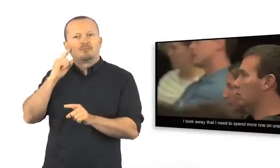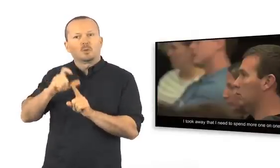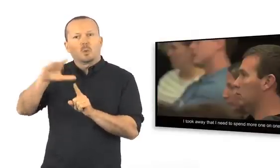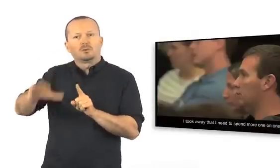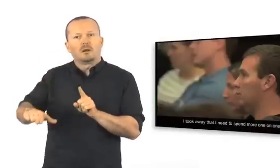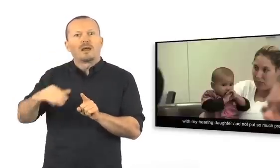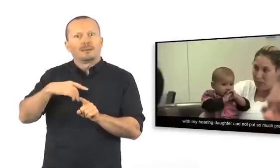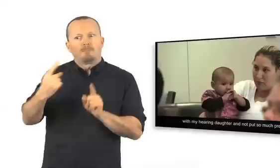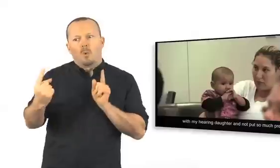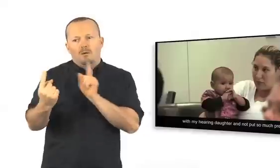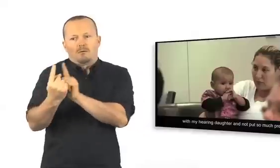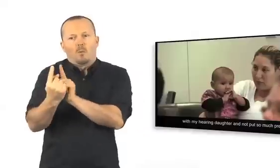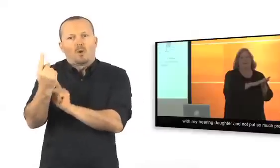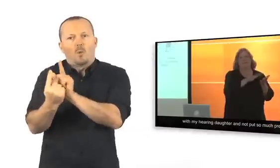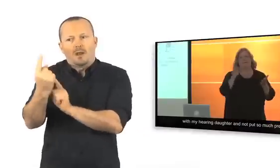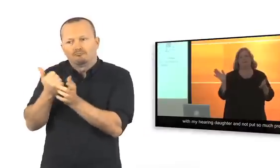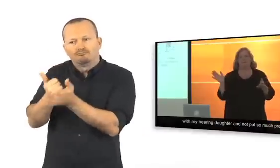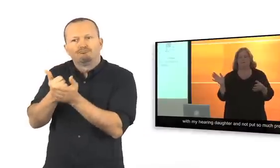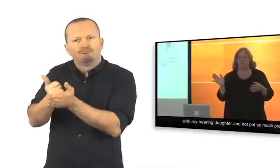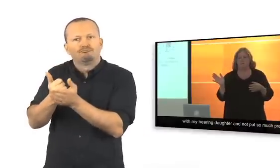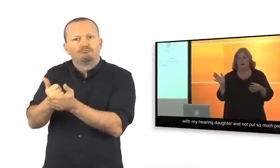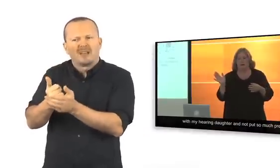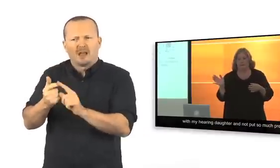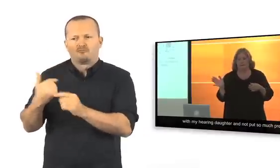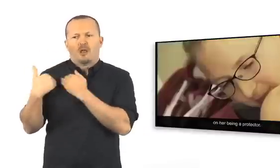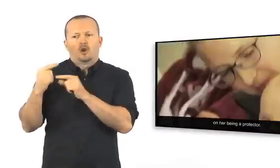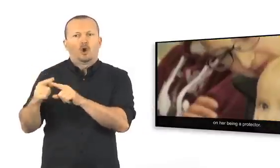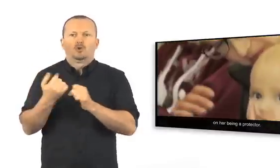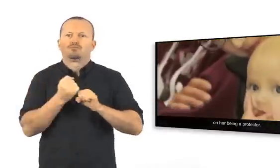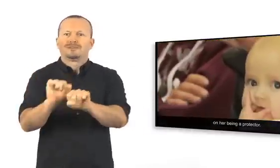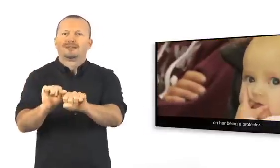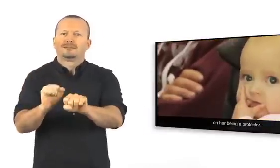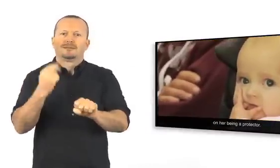spend more one on one time with my hearing daughter and not put so much pressure on her